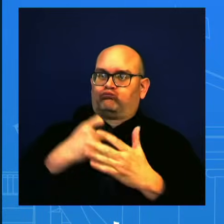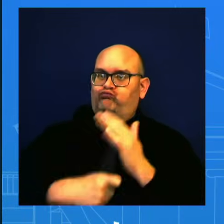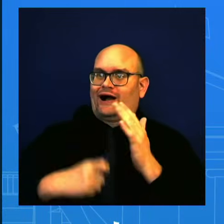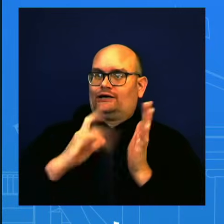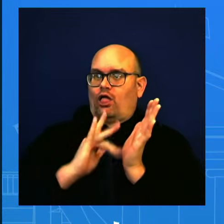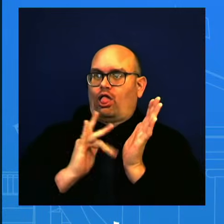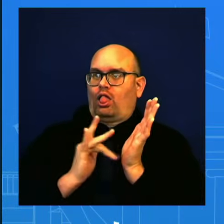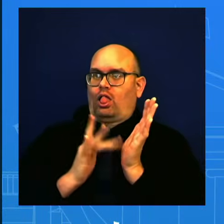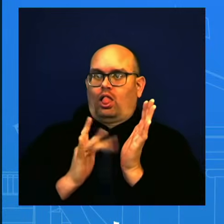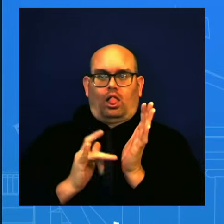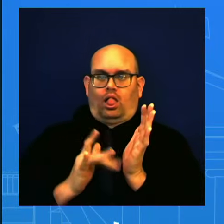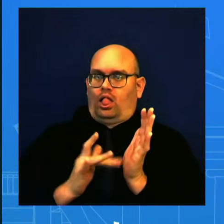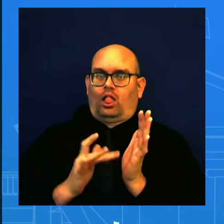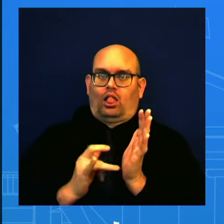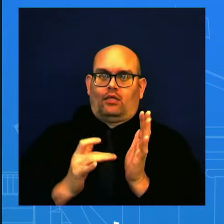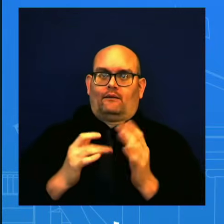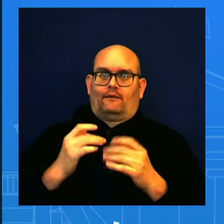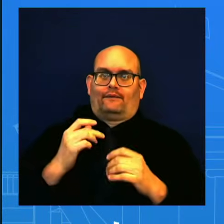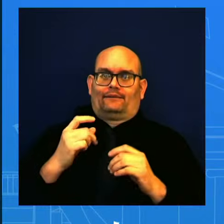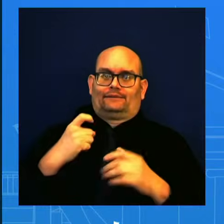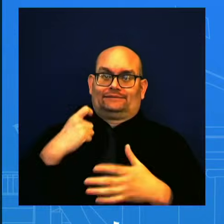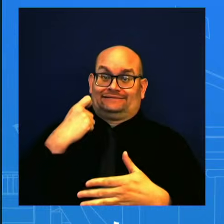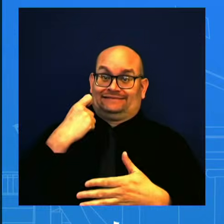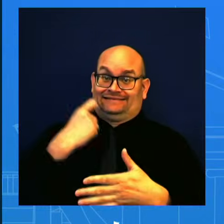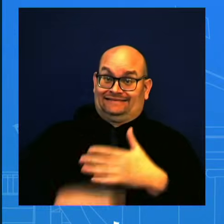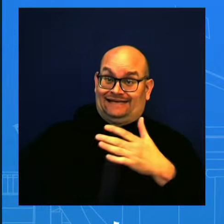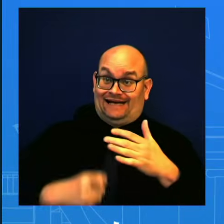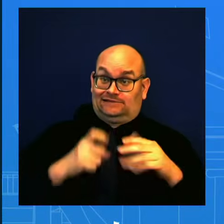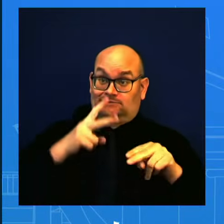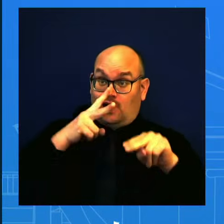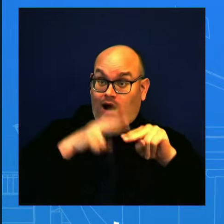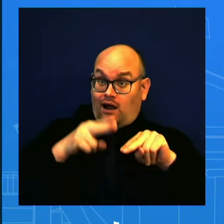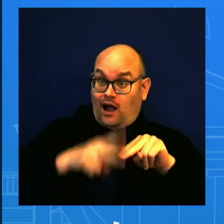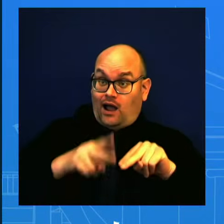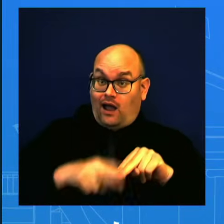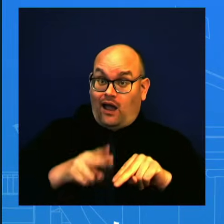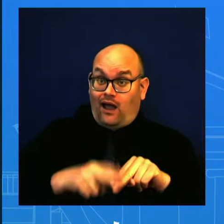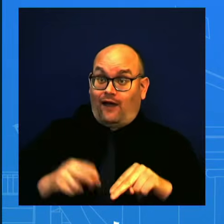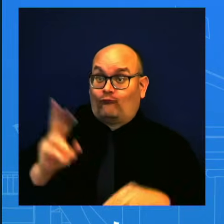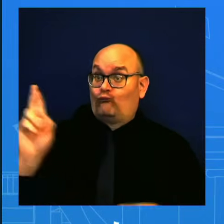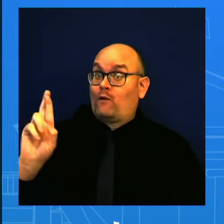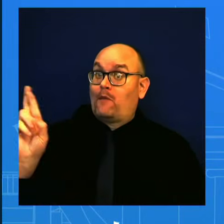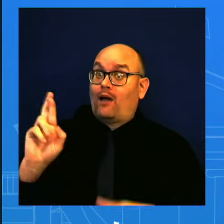and I will leave it there. The Press: Okay. Turning to the economy. In light of the July jobs report,